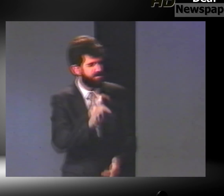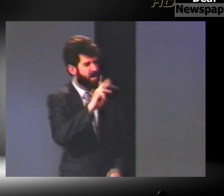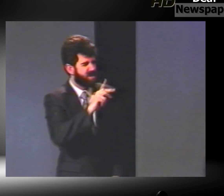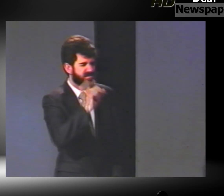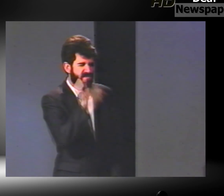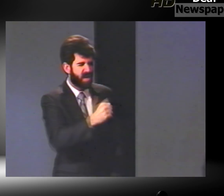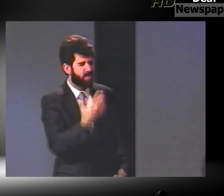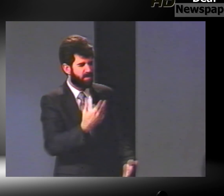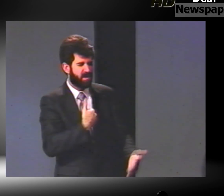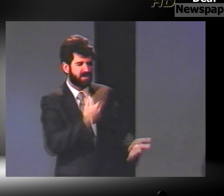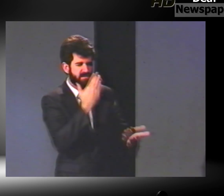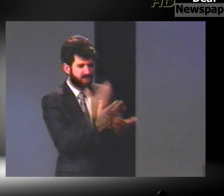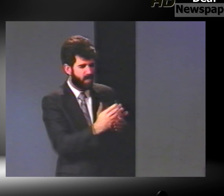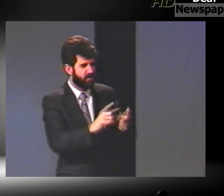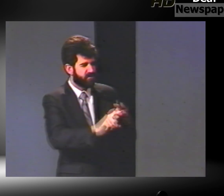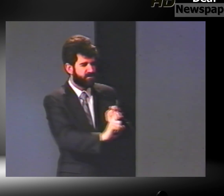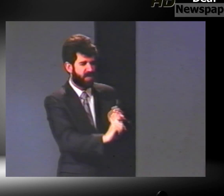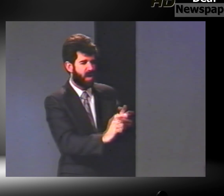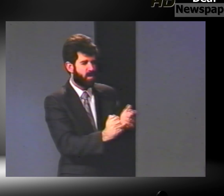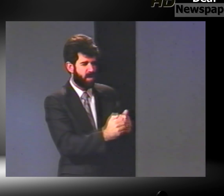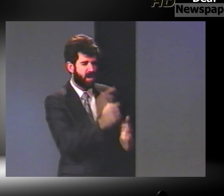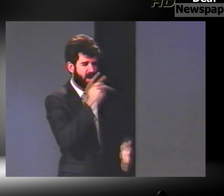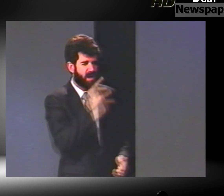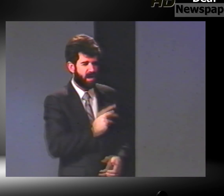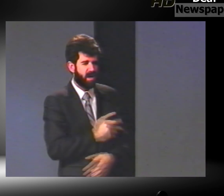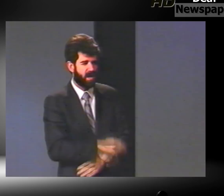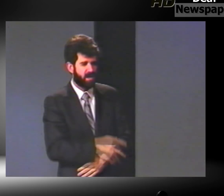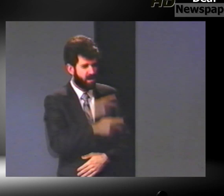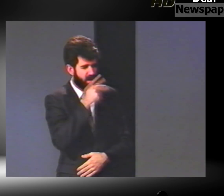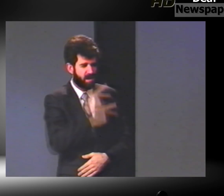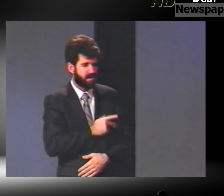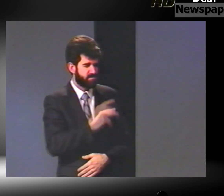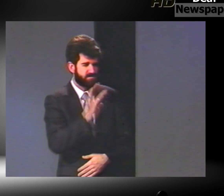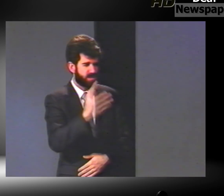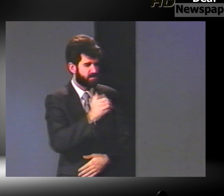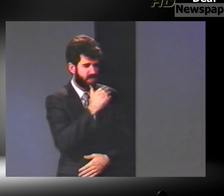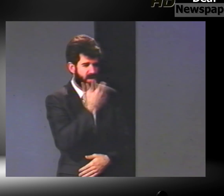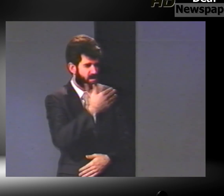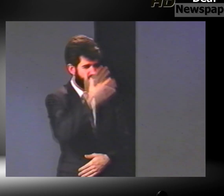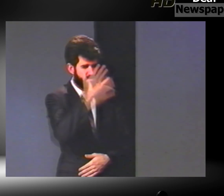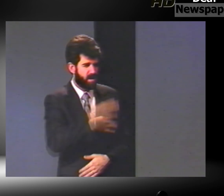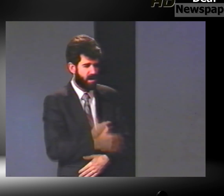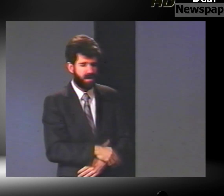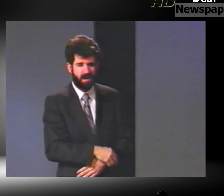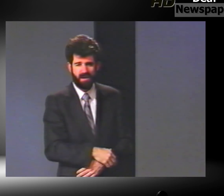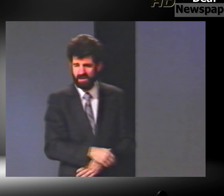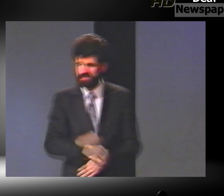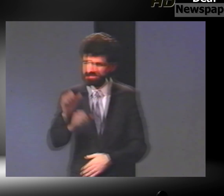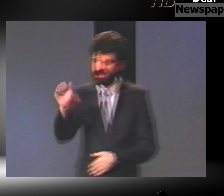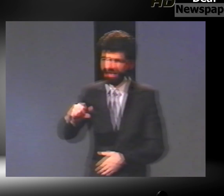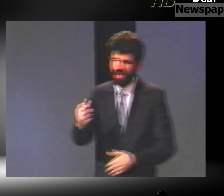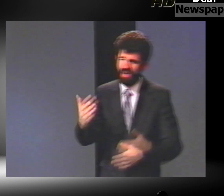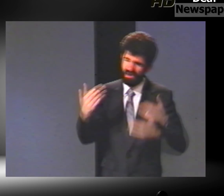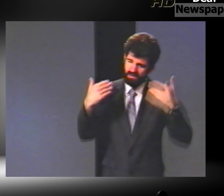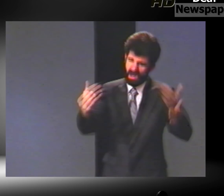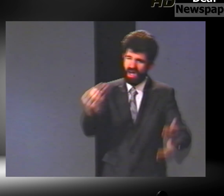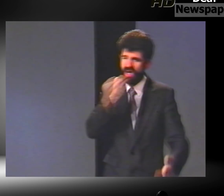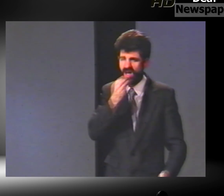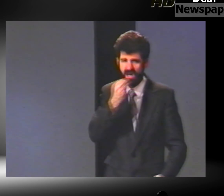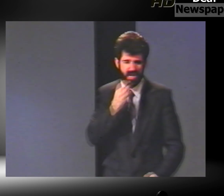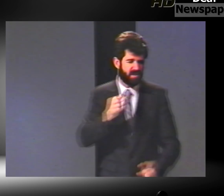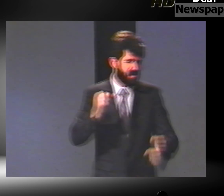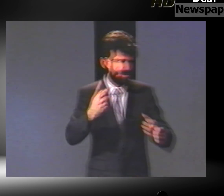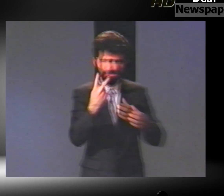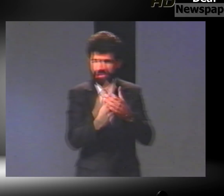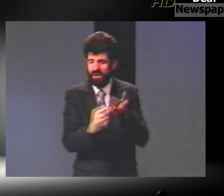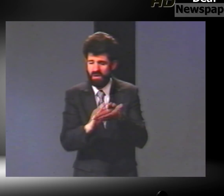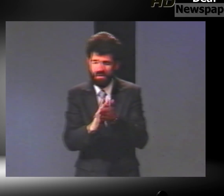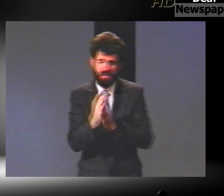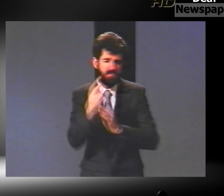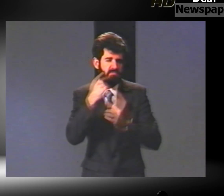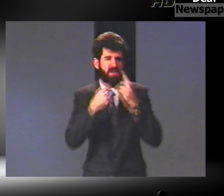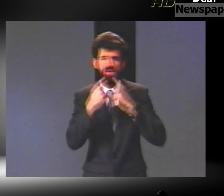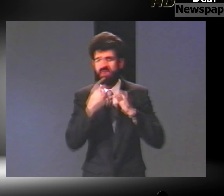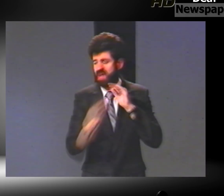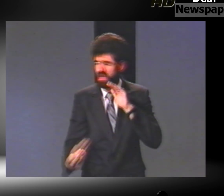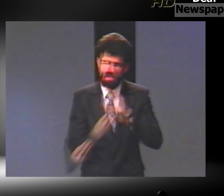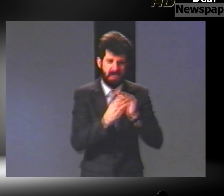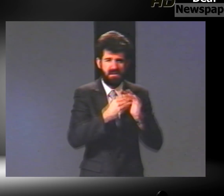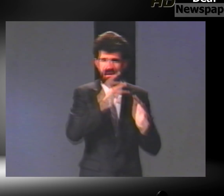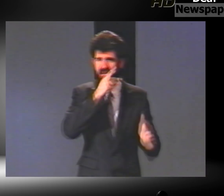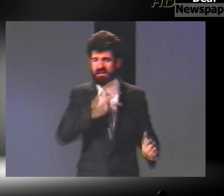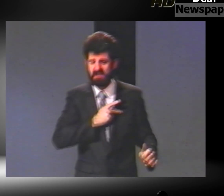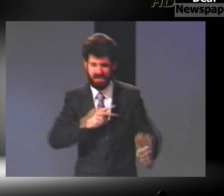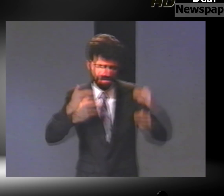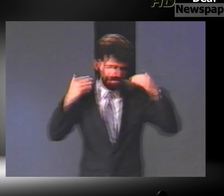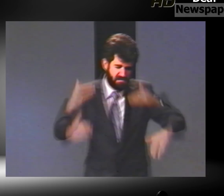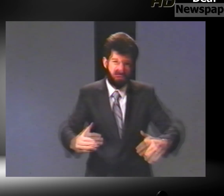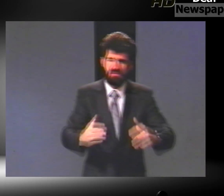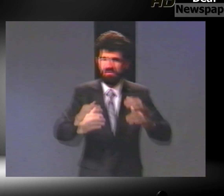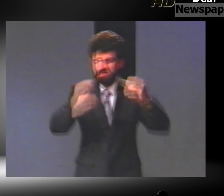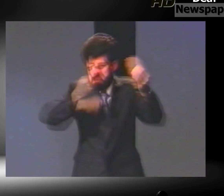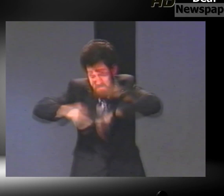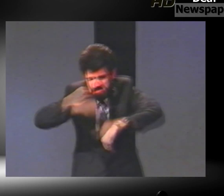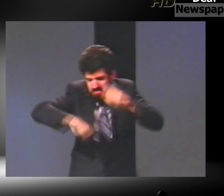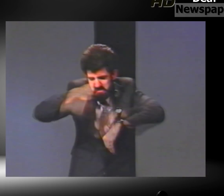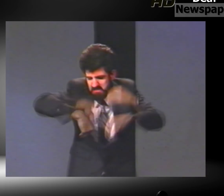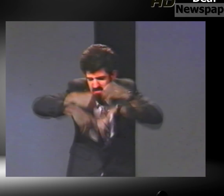Husband and wife were saying that I'm not their friend anymore and never was a good man and ate their meals in anger.